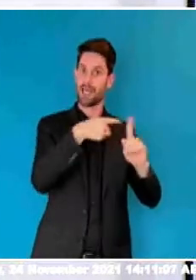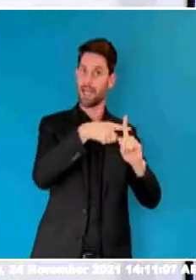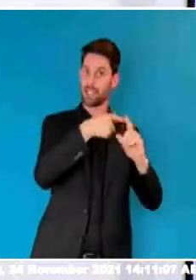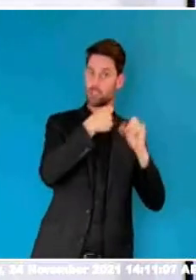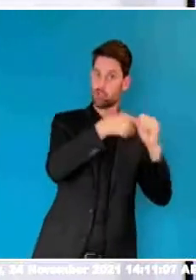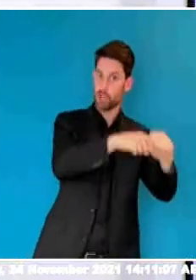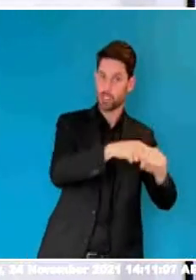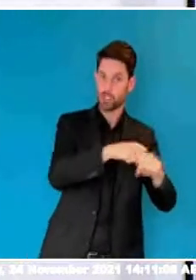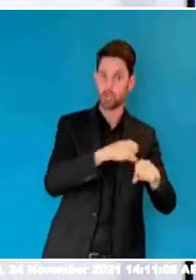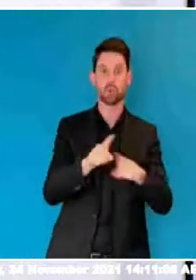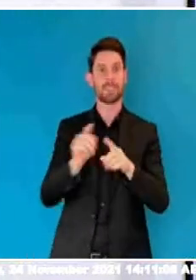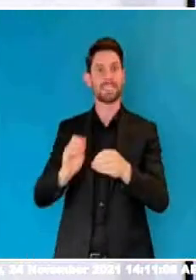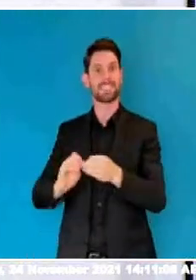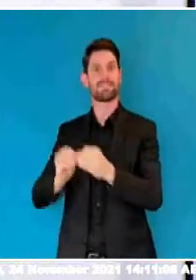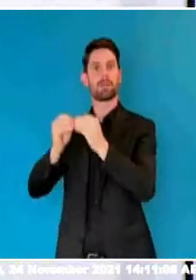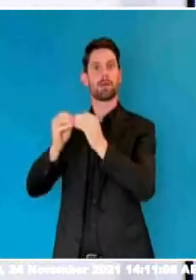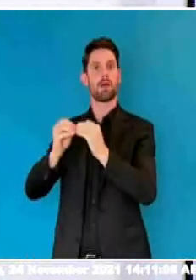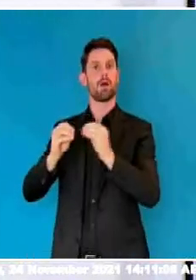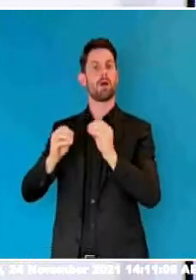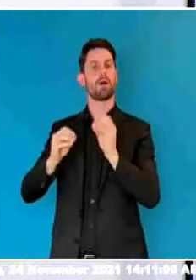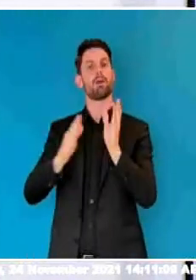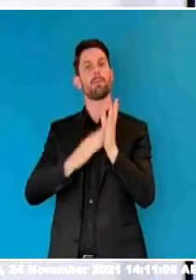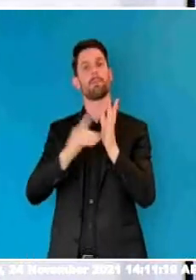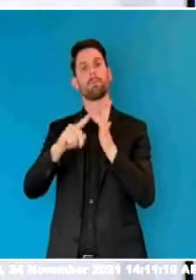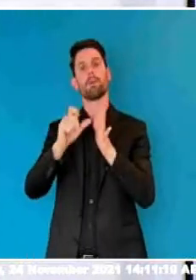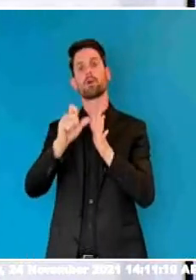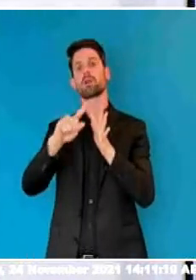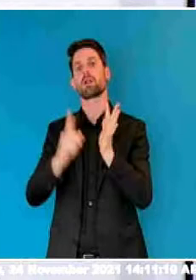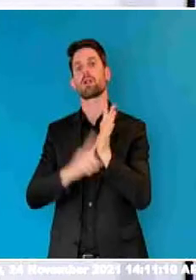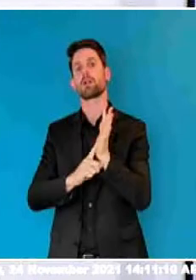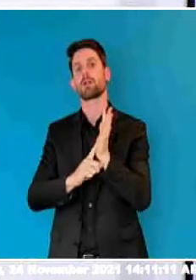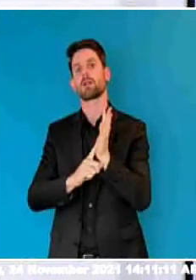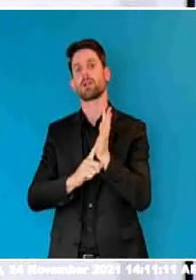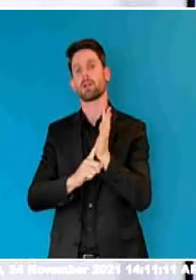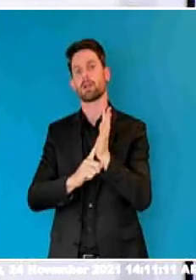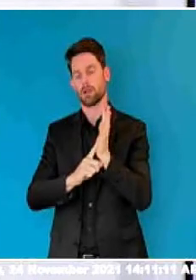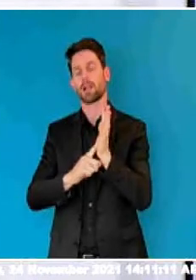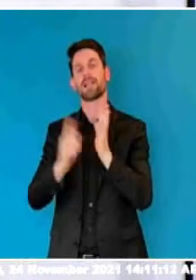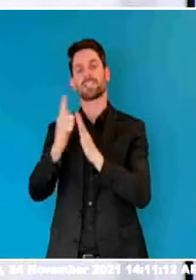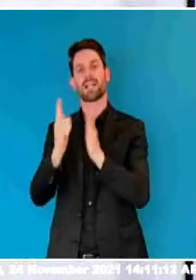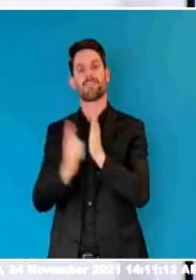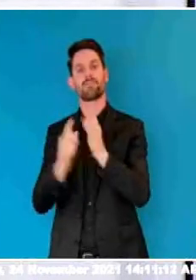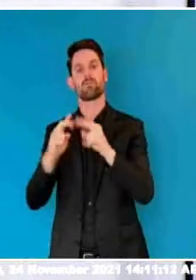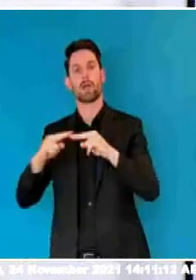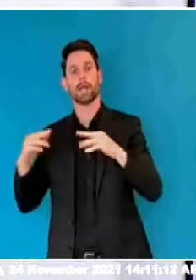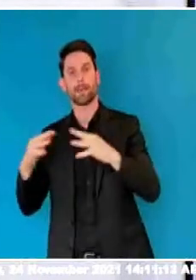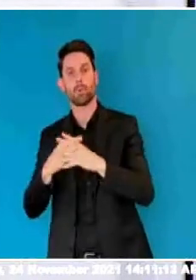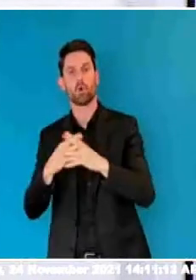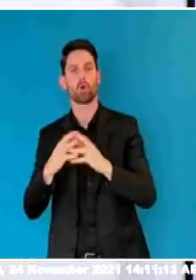model work, health safety legislation framework, undertaking research, collecting,